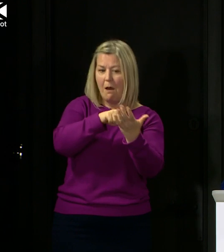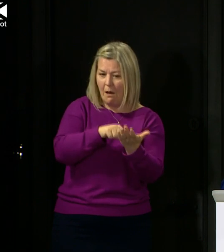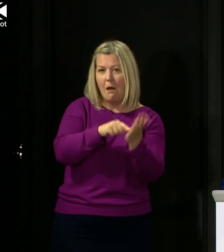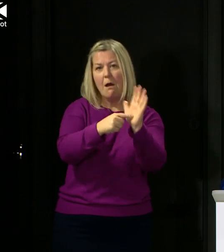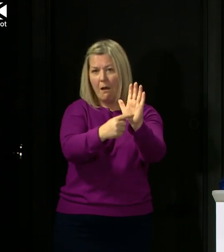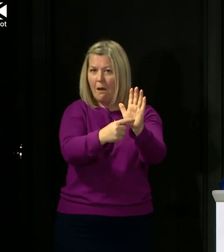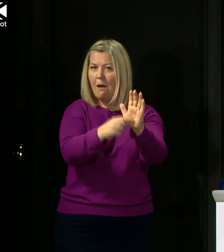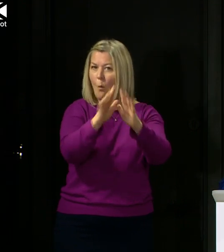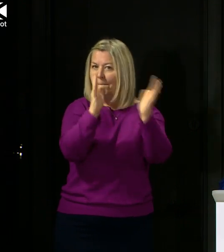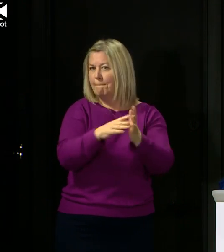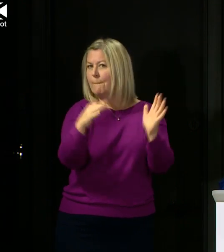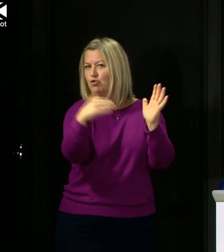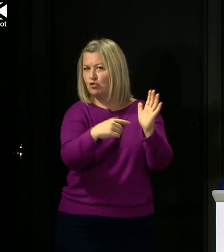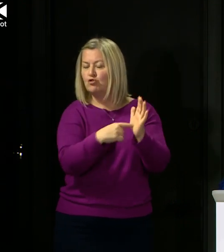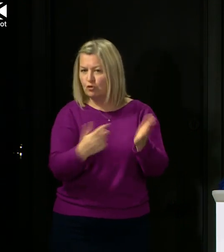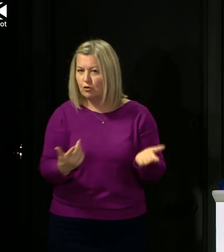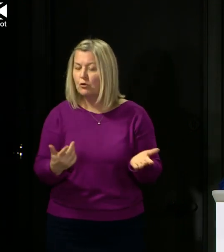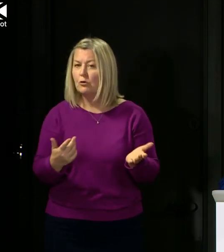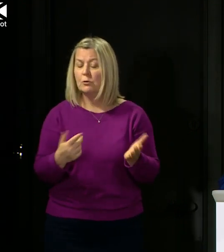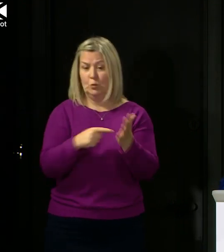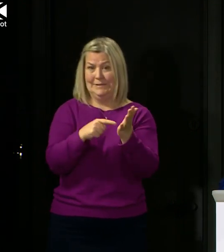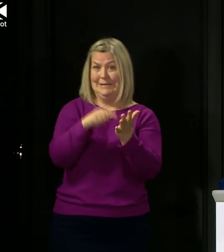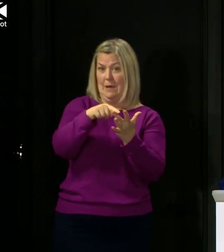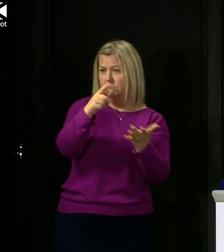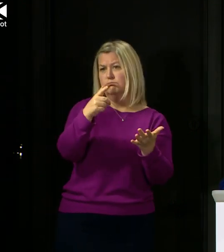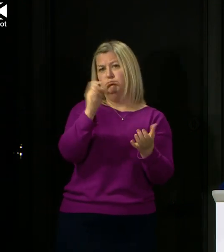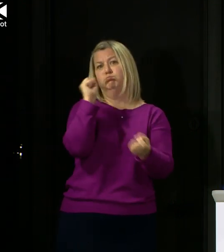that work is under way, so testing is a critical part of what we are doing now, it will be